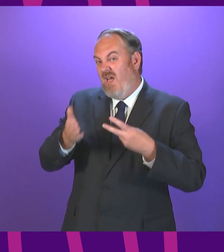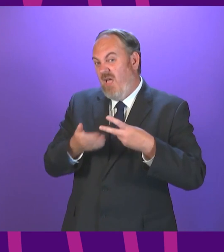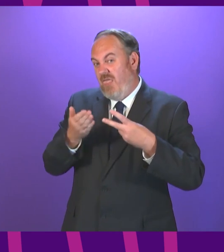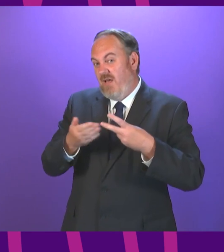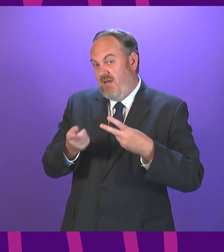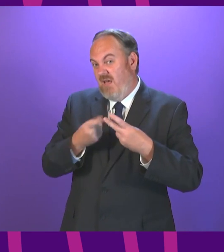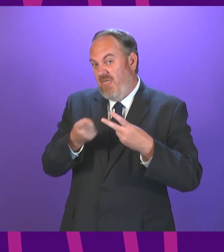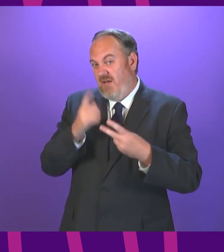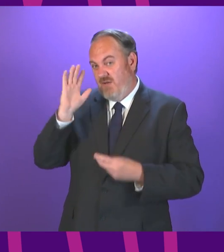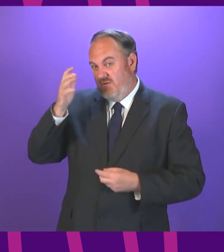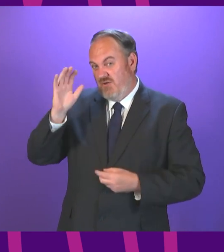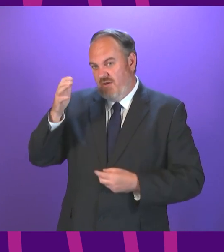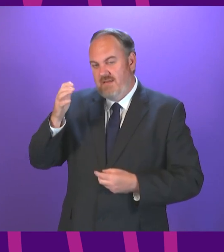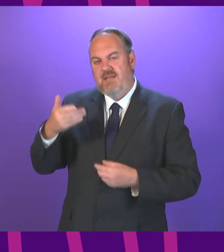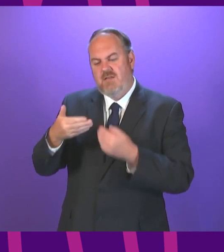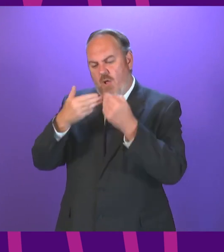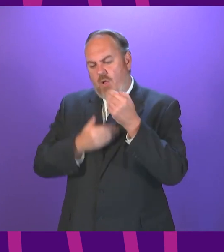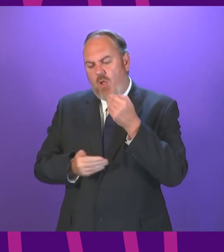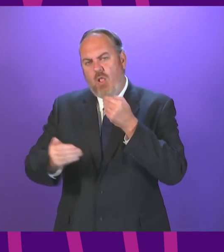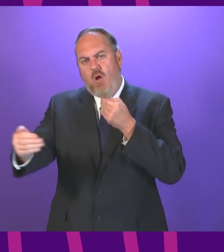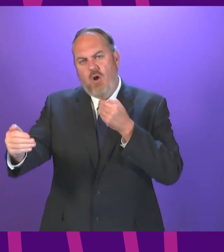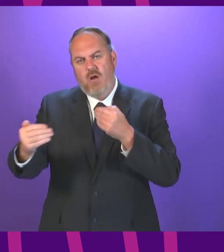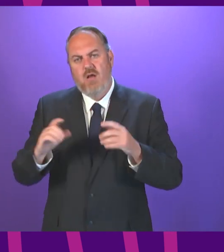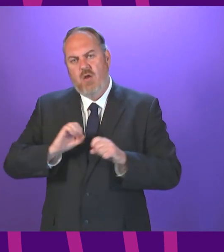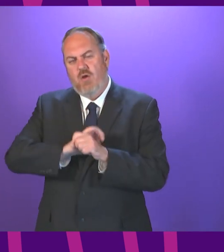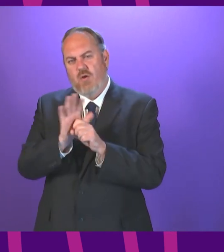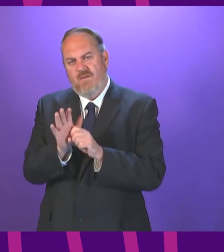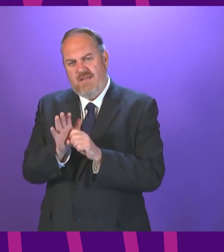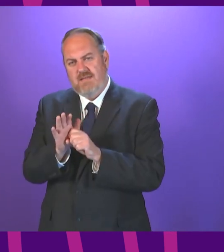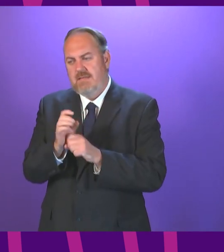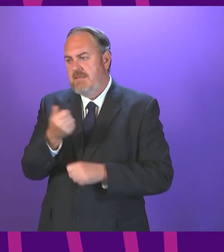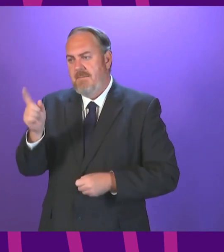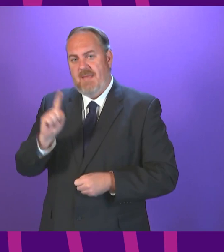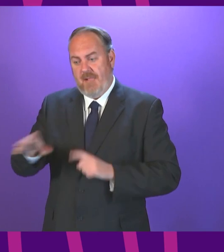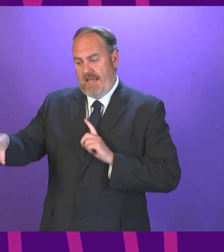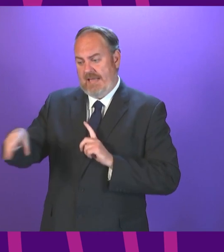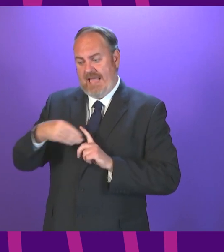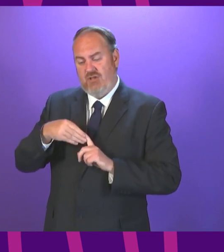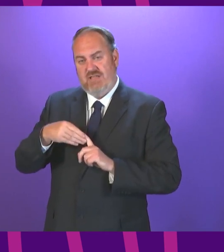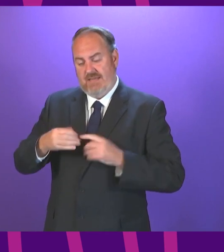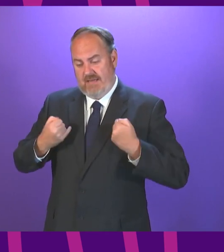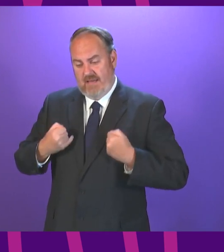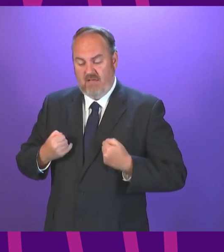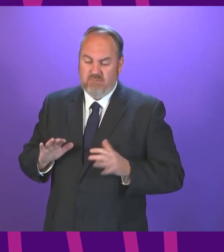Many people, including young people, who get the virus but never need hospital care will still suffer long Covid.